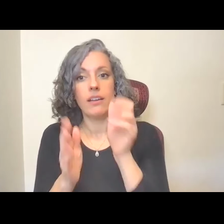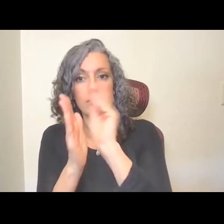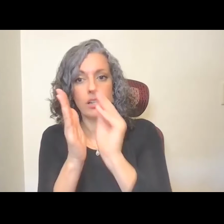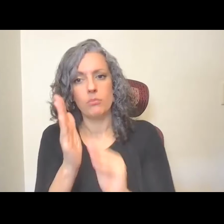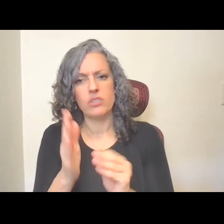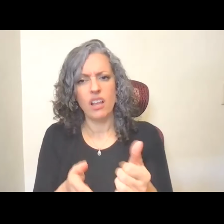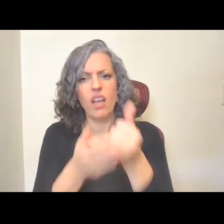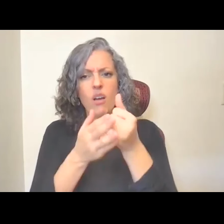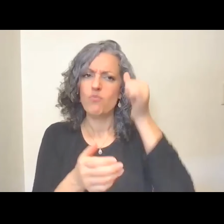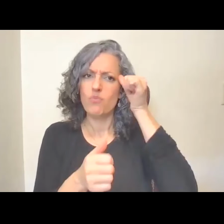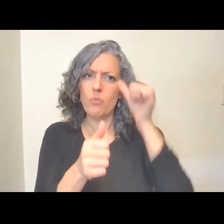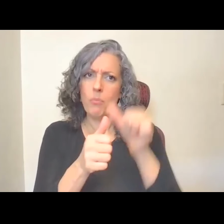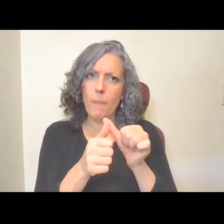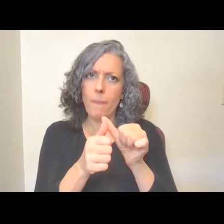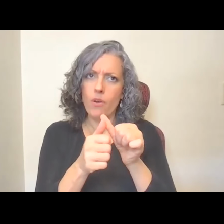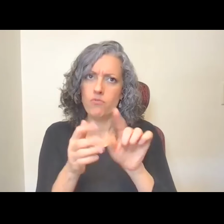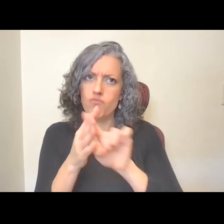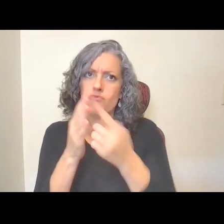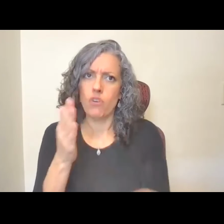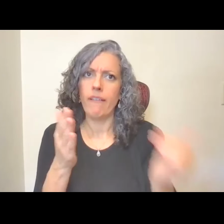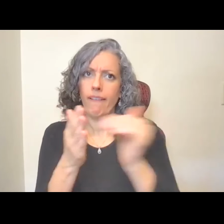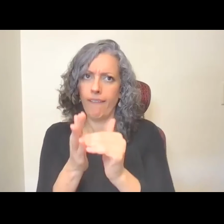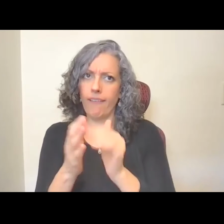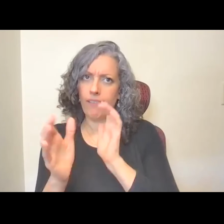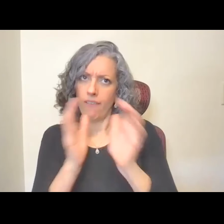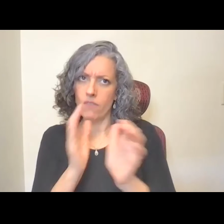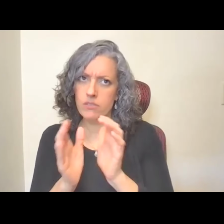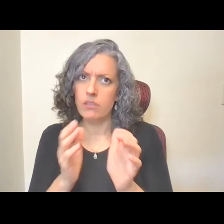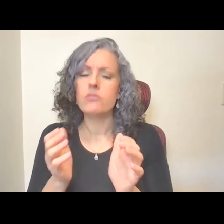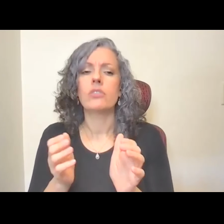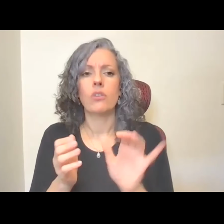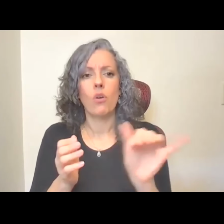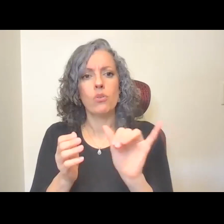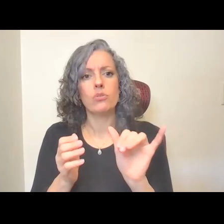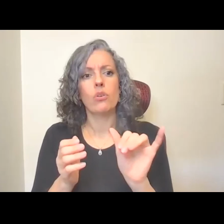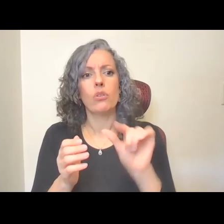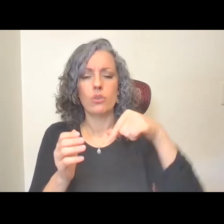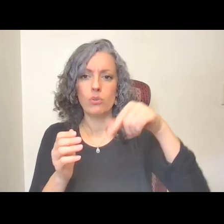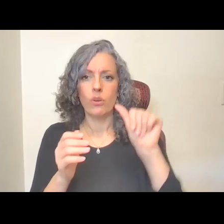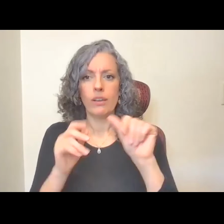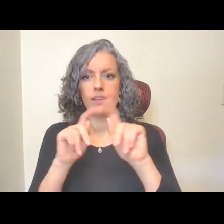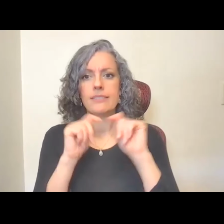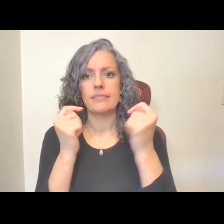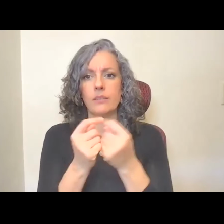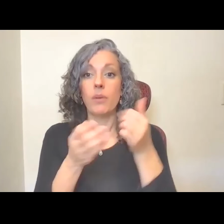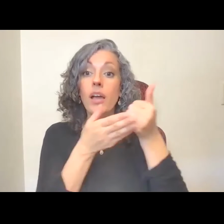the conversation. And again for today for the QA team it helps them know how to test documents,